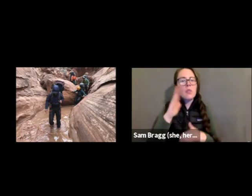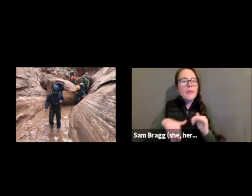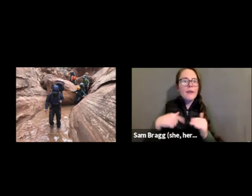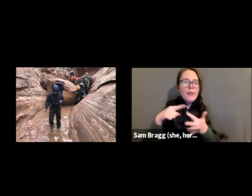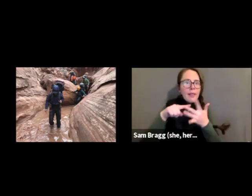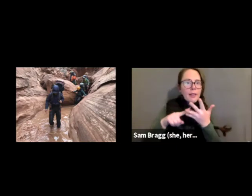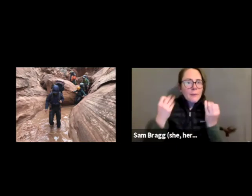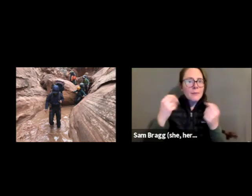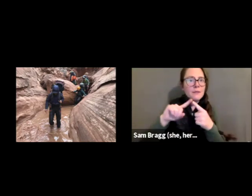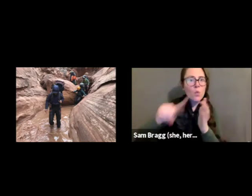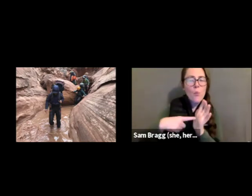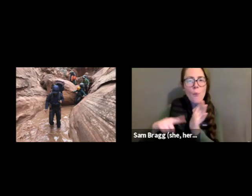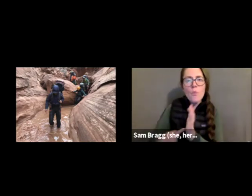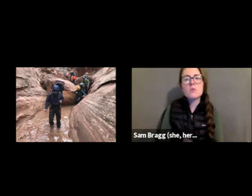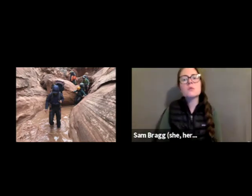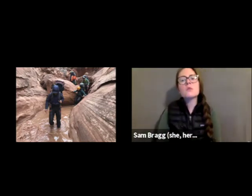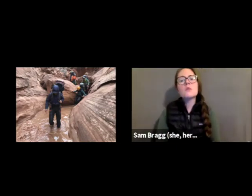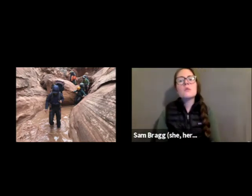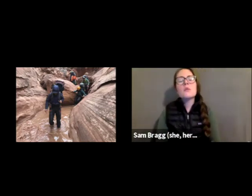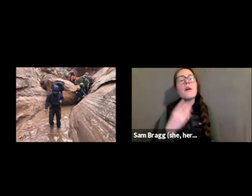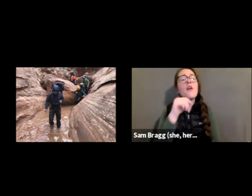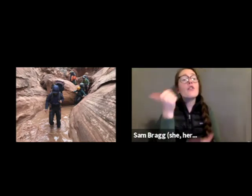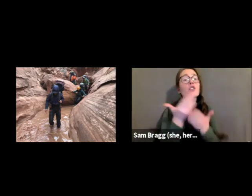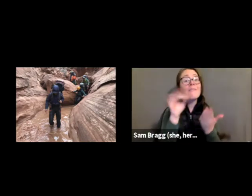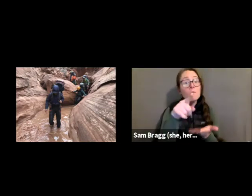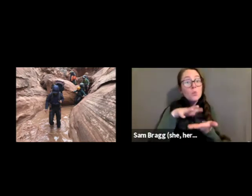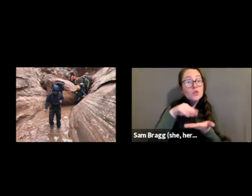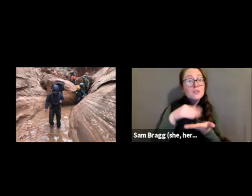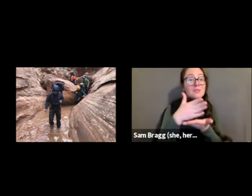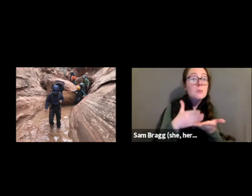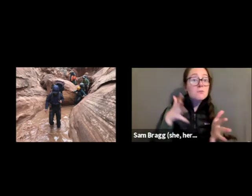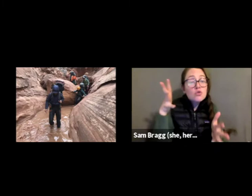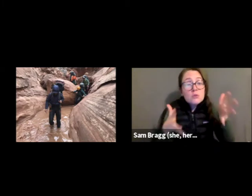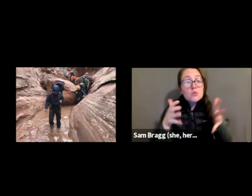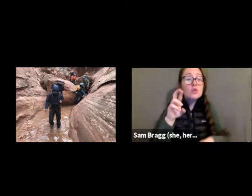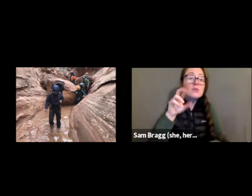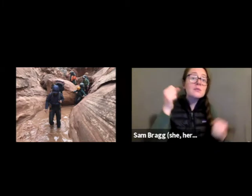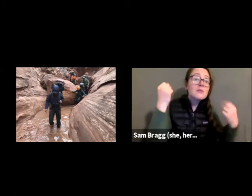i am a person i am part of this this experience instead of having to focus on all my different